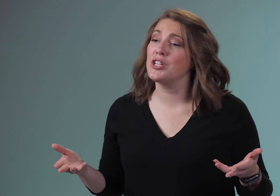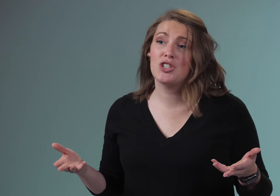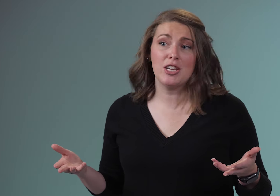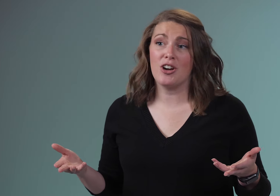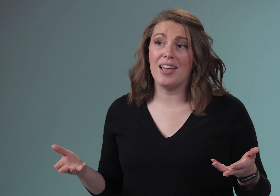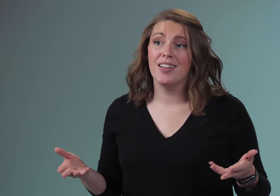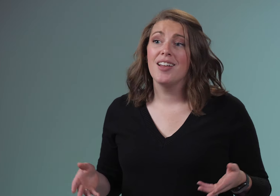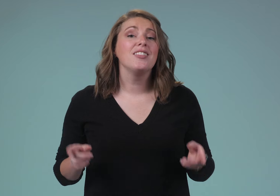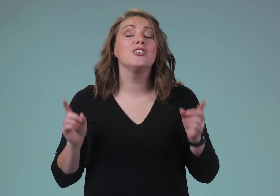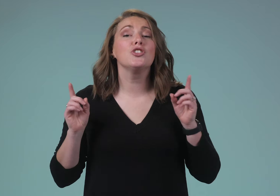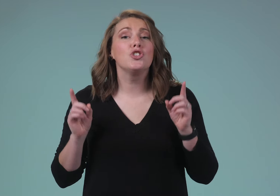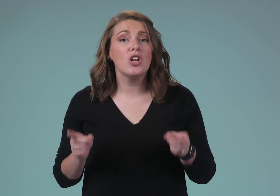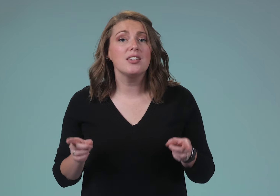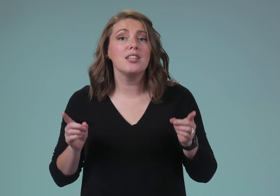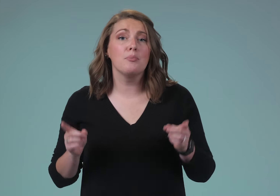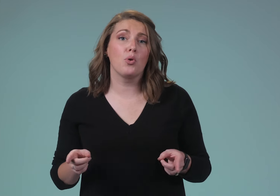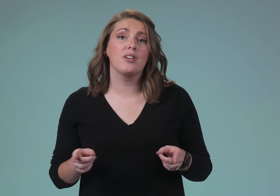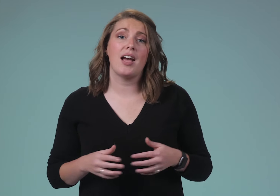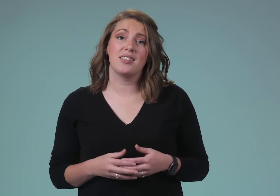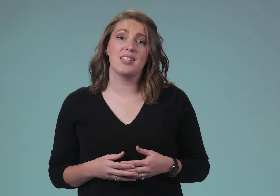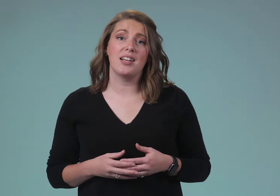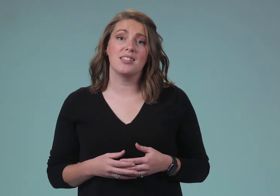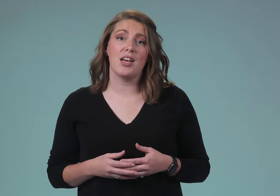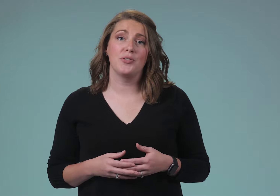This is just as important as the sign itself.